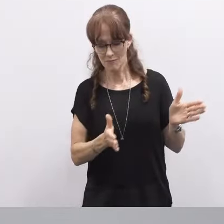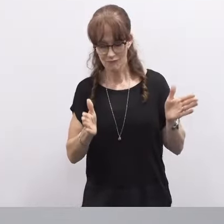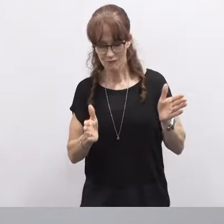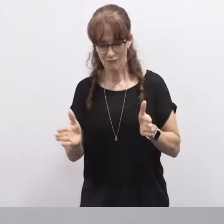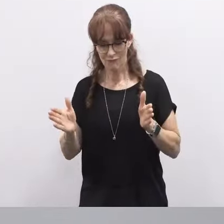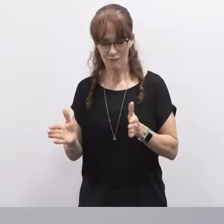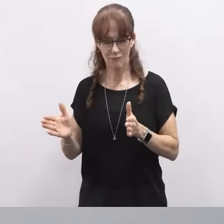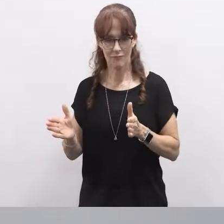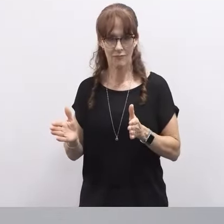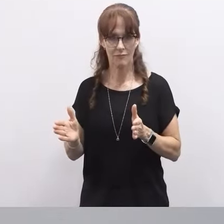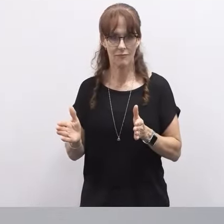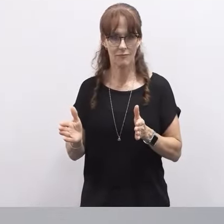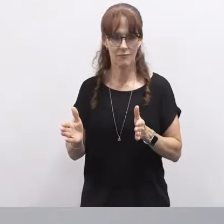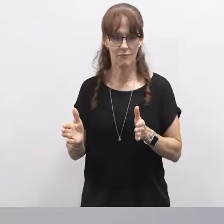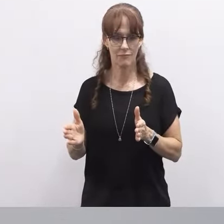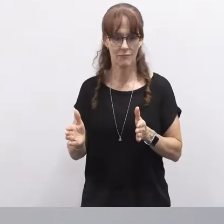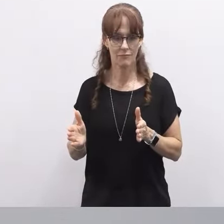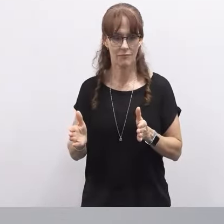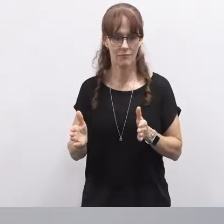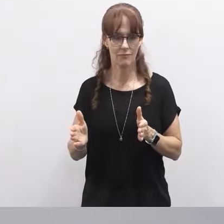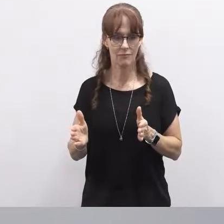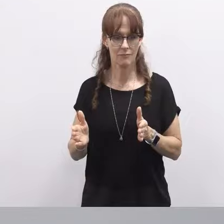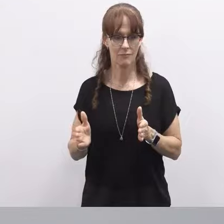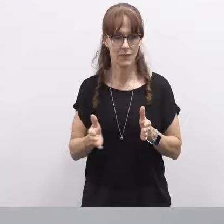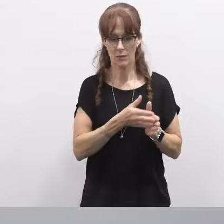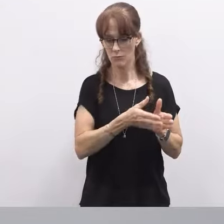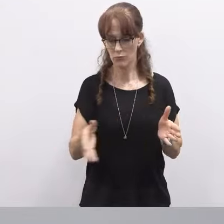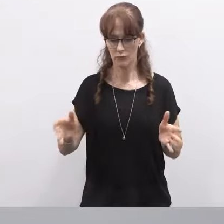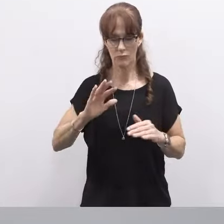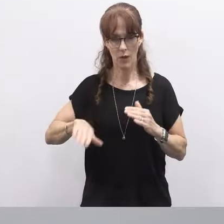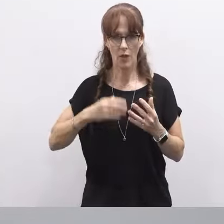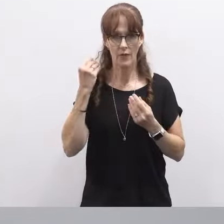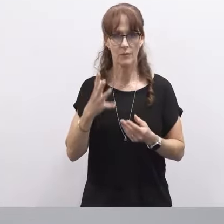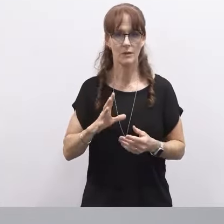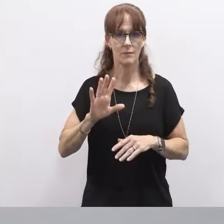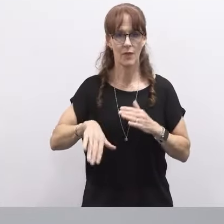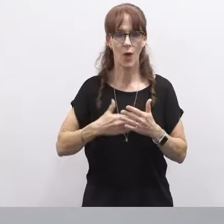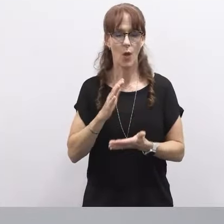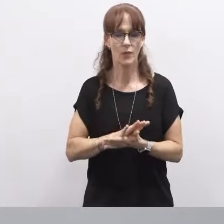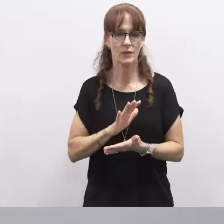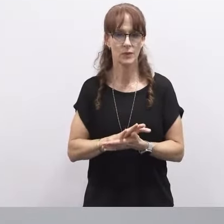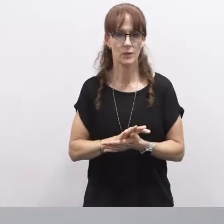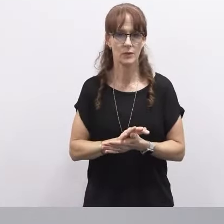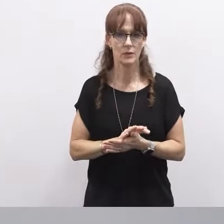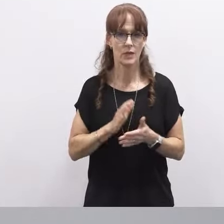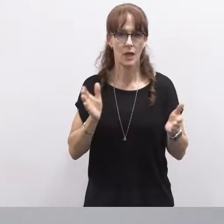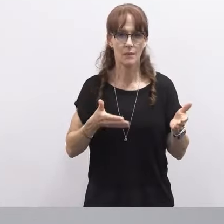and then in a big red well, so I've got all the information about all the schools and I'm looking for the person